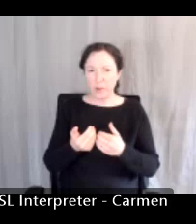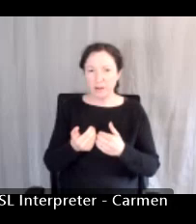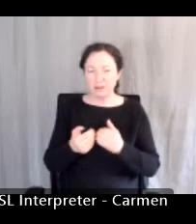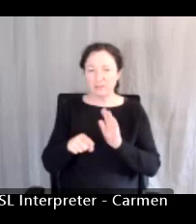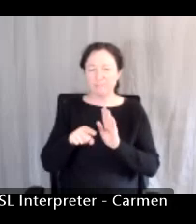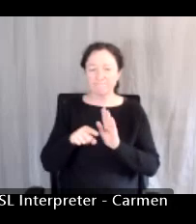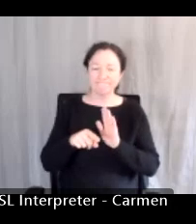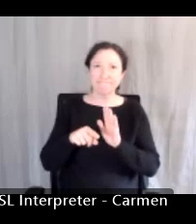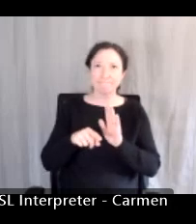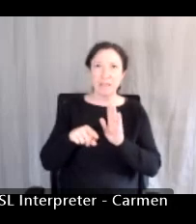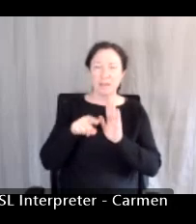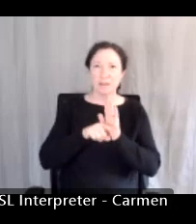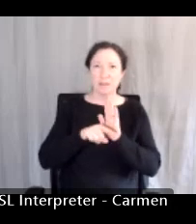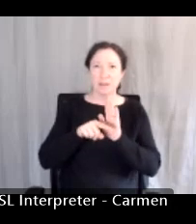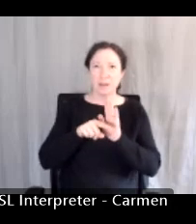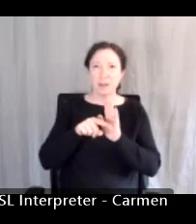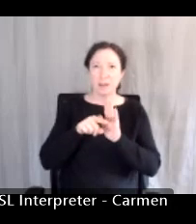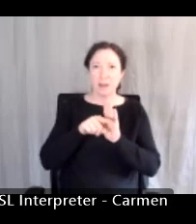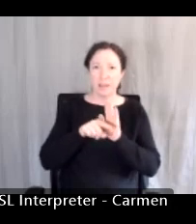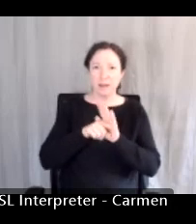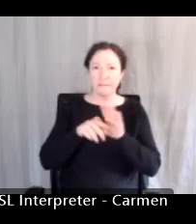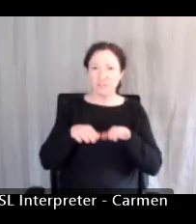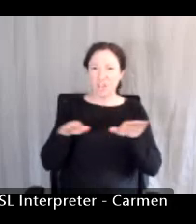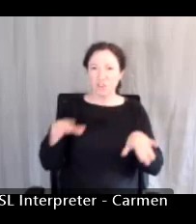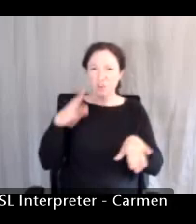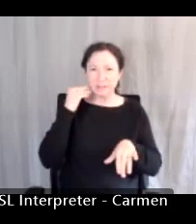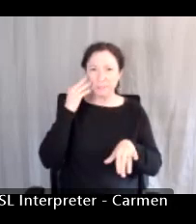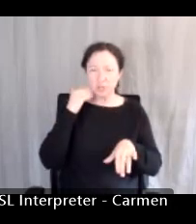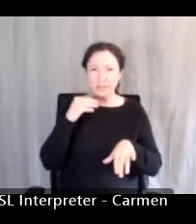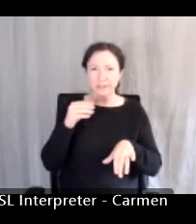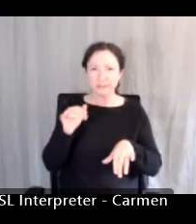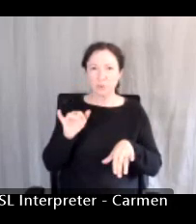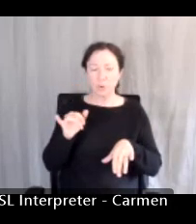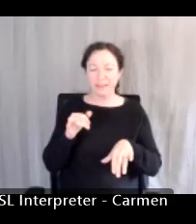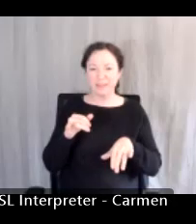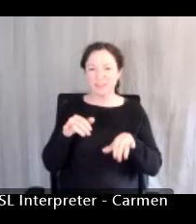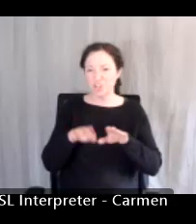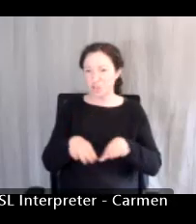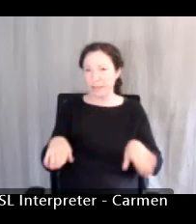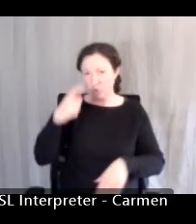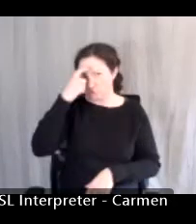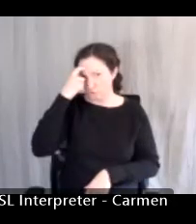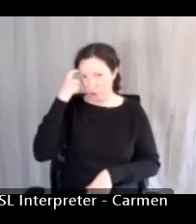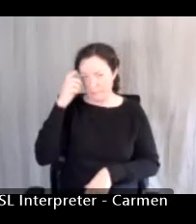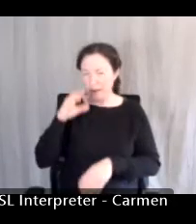or commonly known as ACEs or childhood general trauma affect this process, if at all?